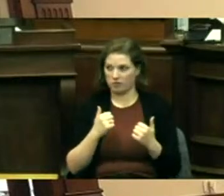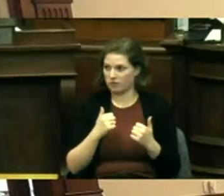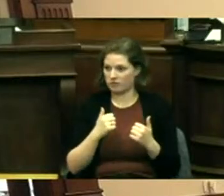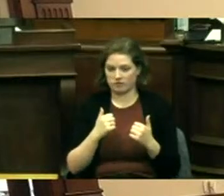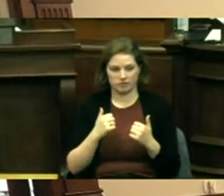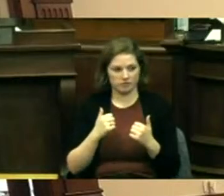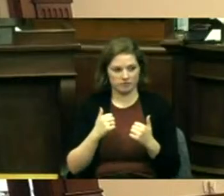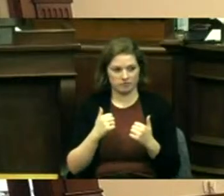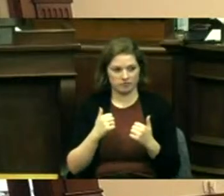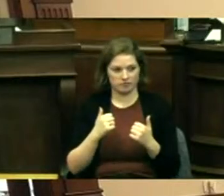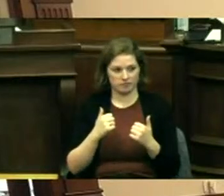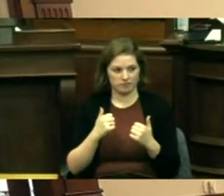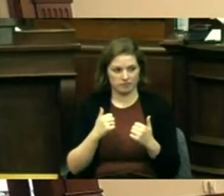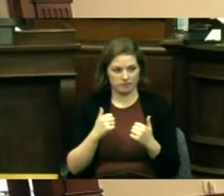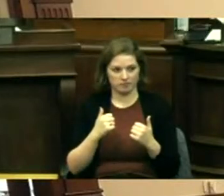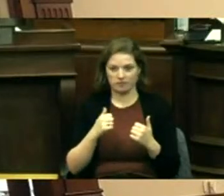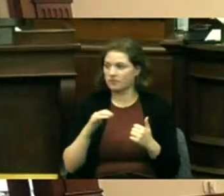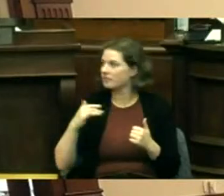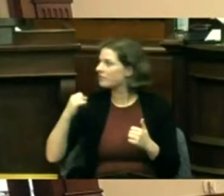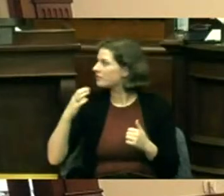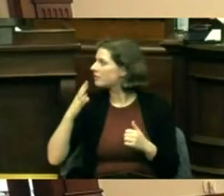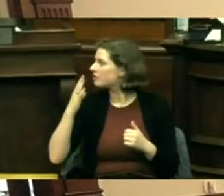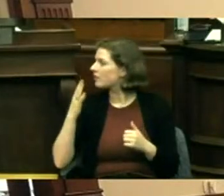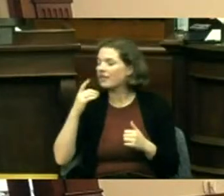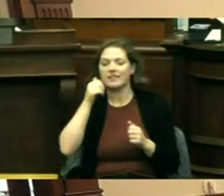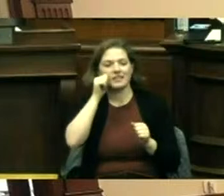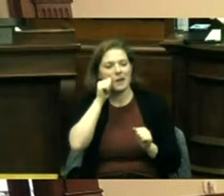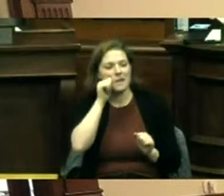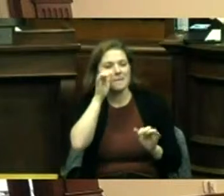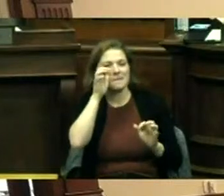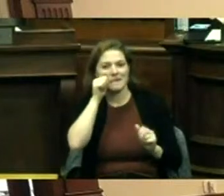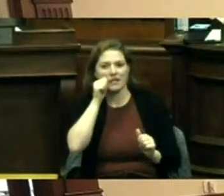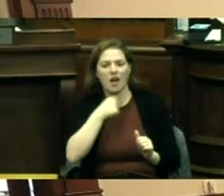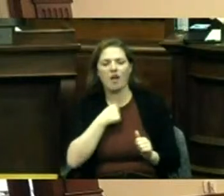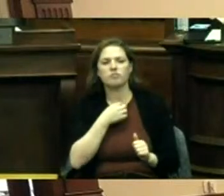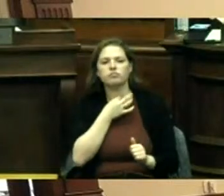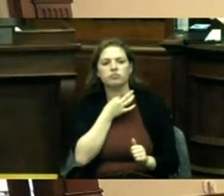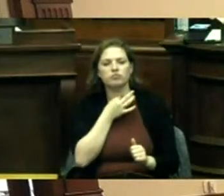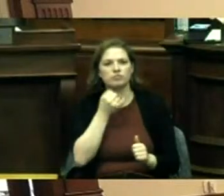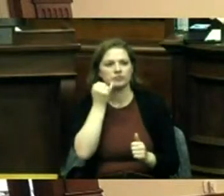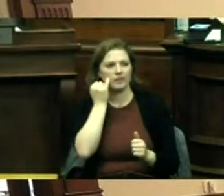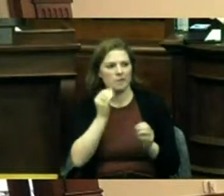it will go a long way. Any additional comments? Council